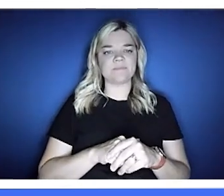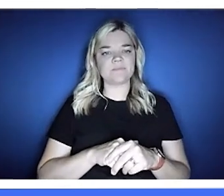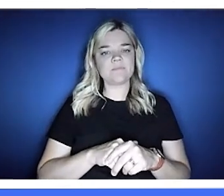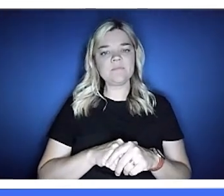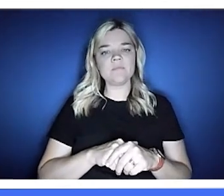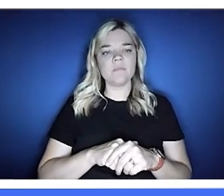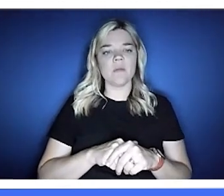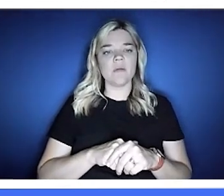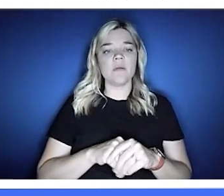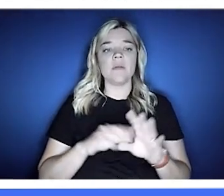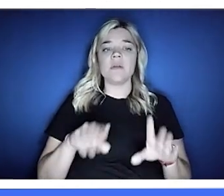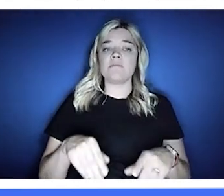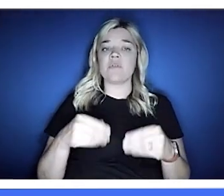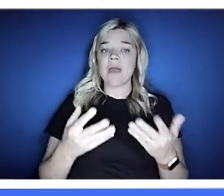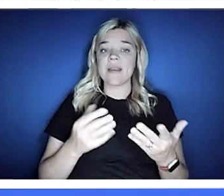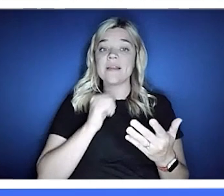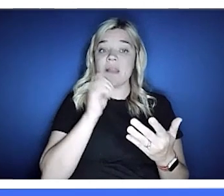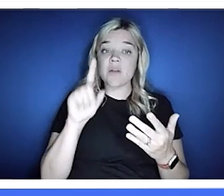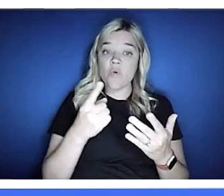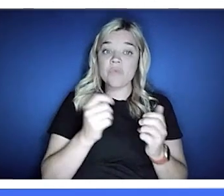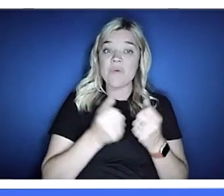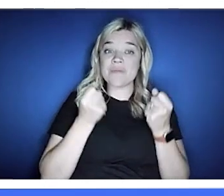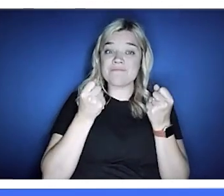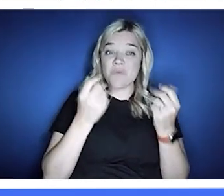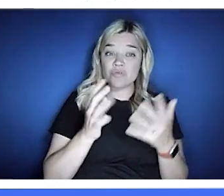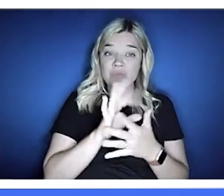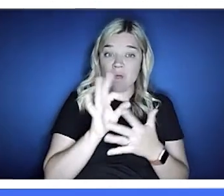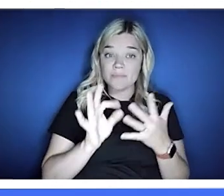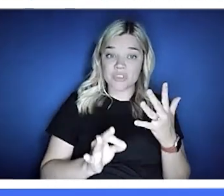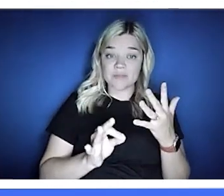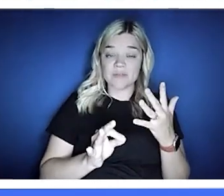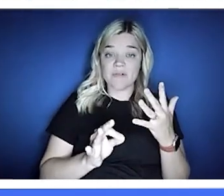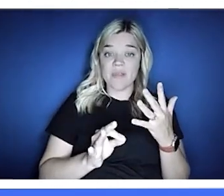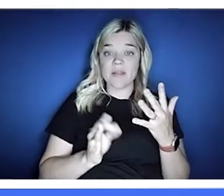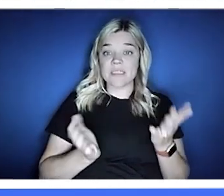Providing not only students with multiple options like to be presented with the exam,